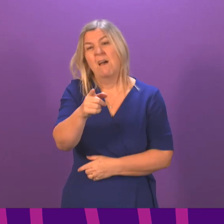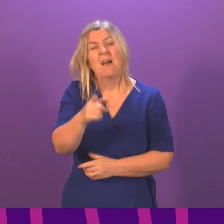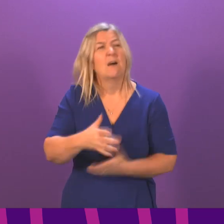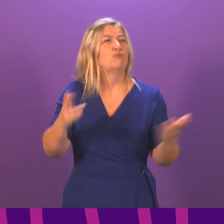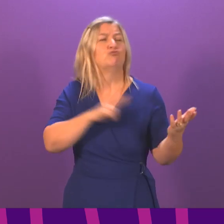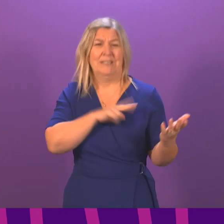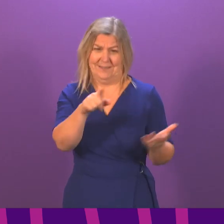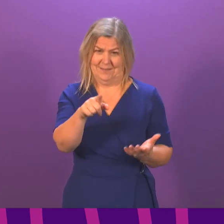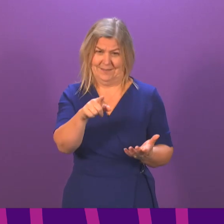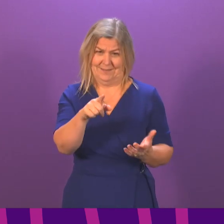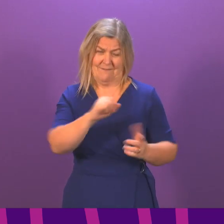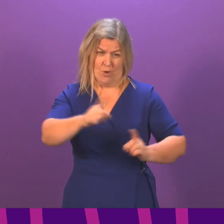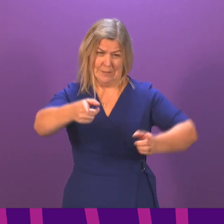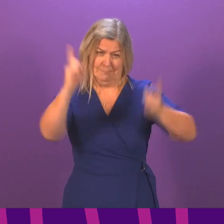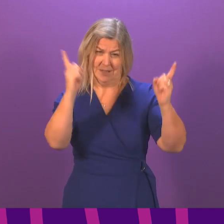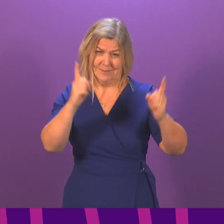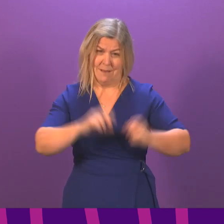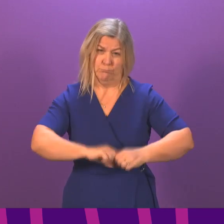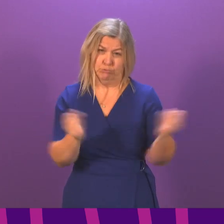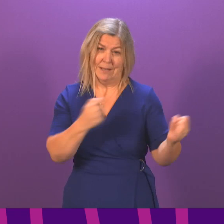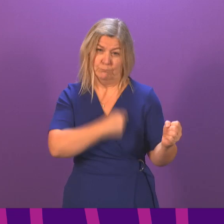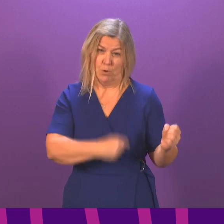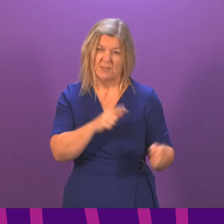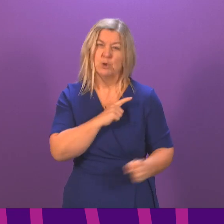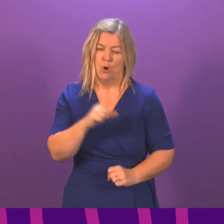reason that the First Minister is breaking her promise is that she has something to hide.